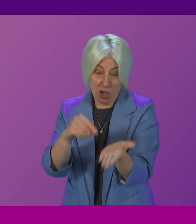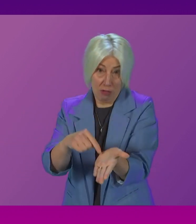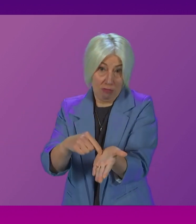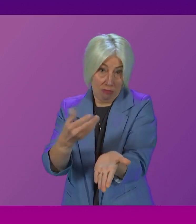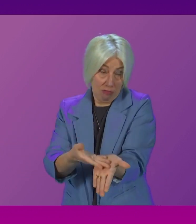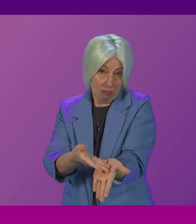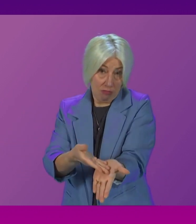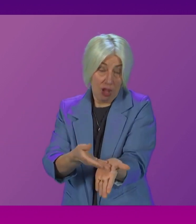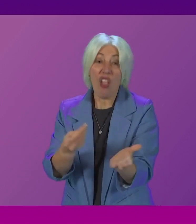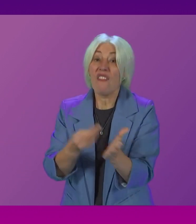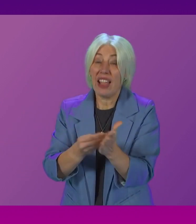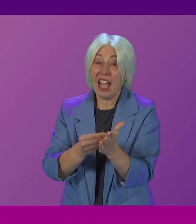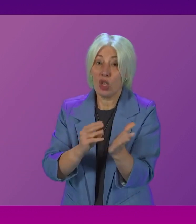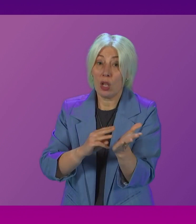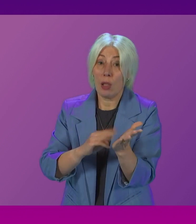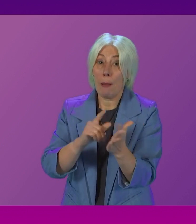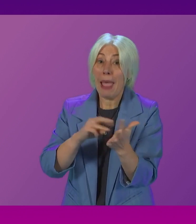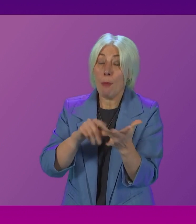and they will add further costs to the Scottish Administration.